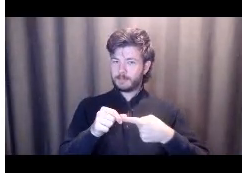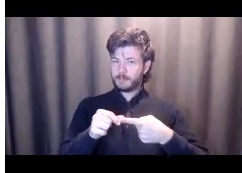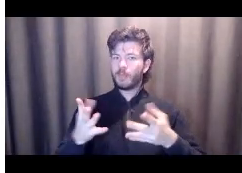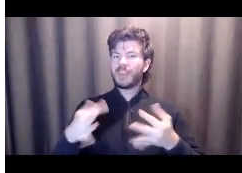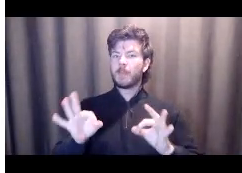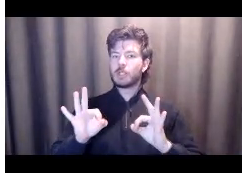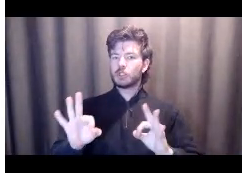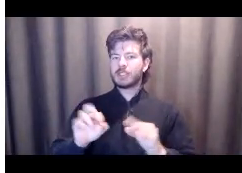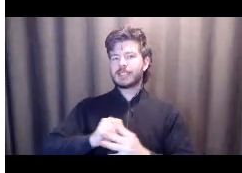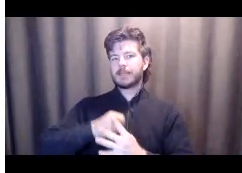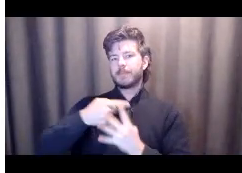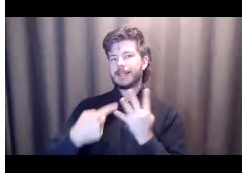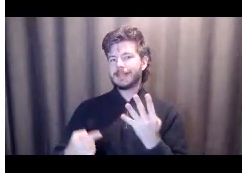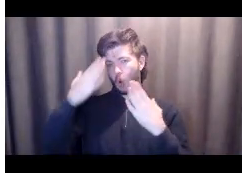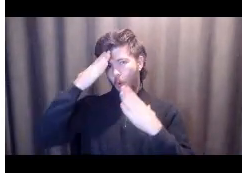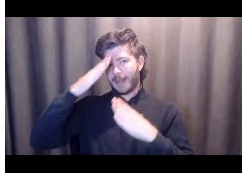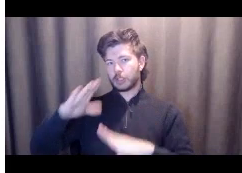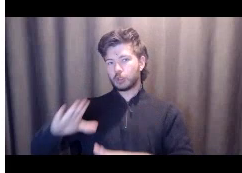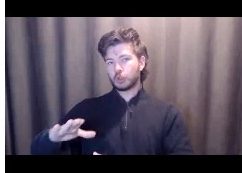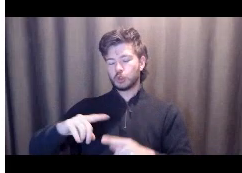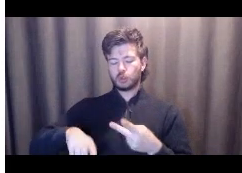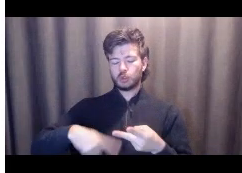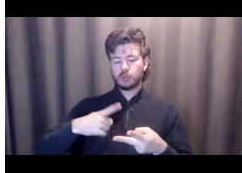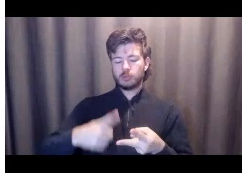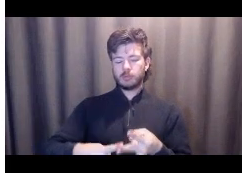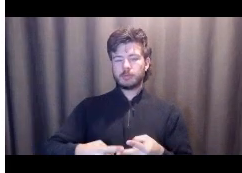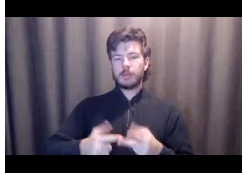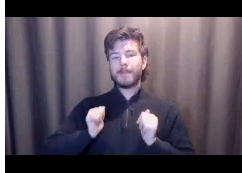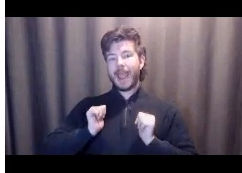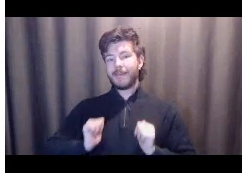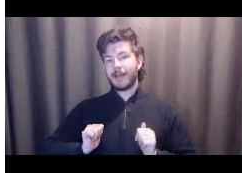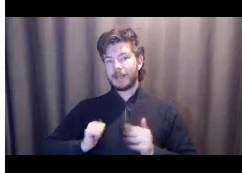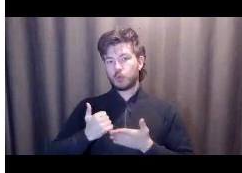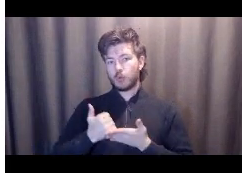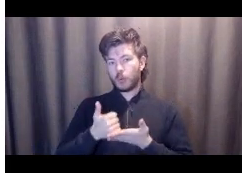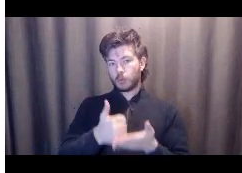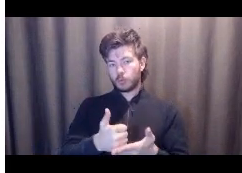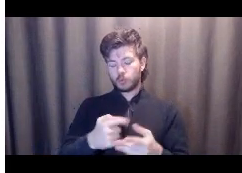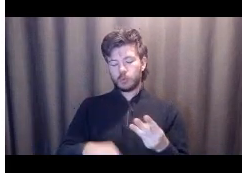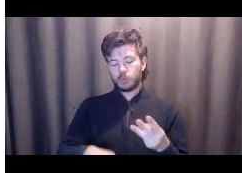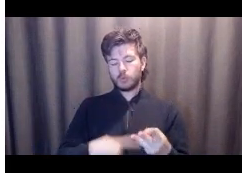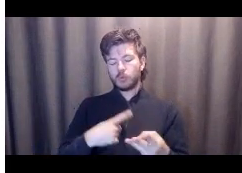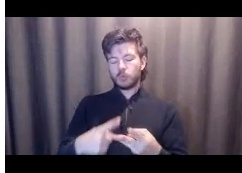behaviour supports, and supports where the use of